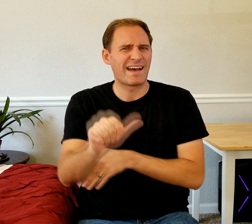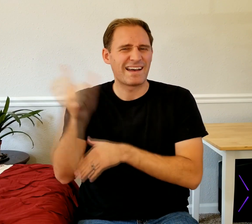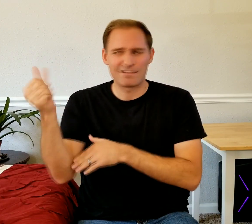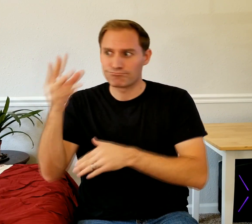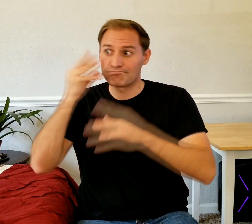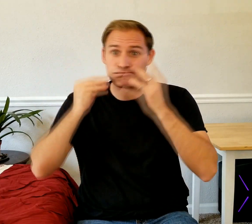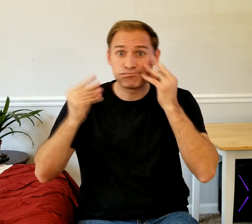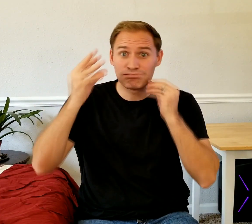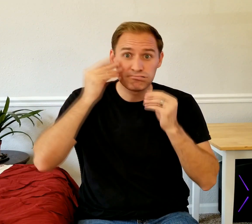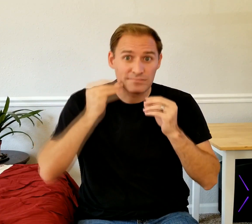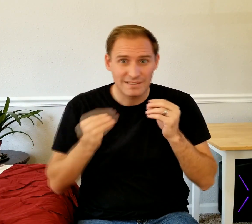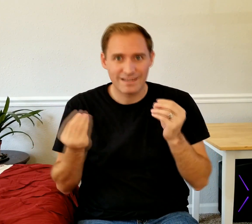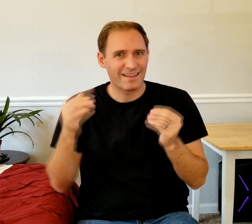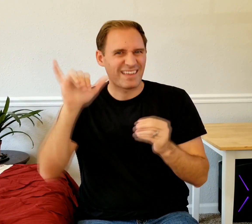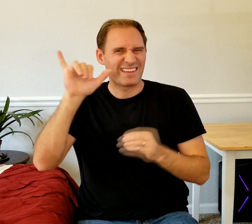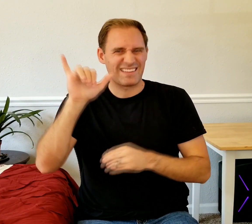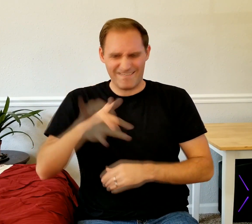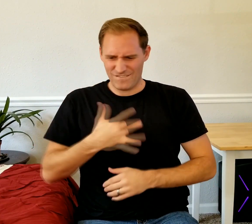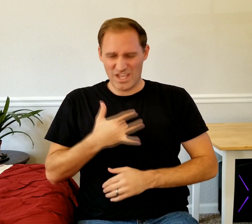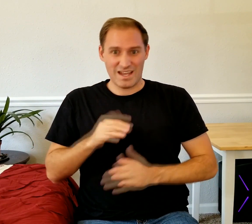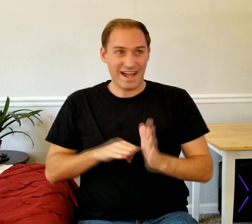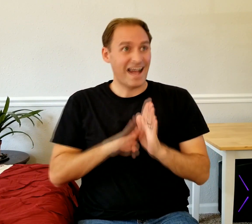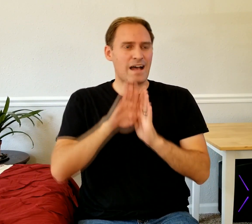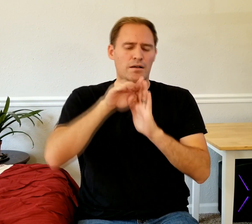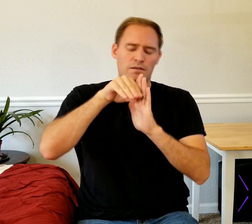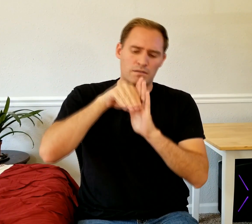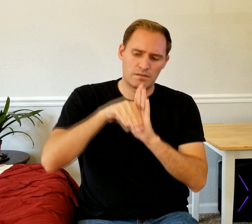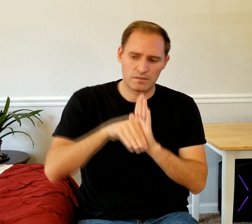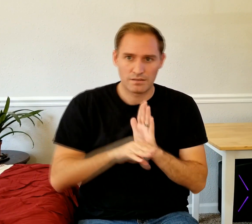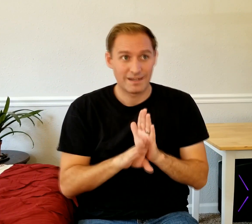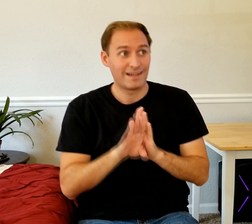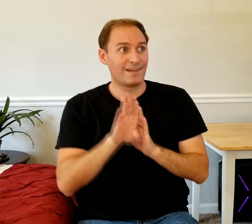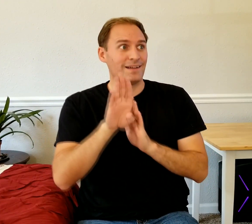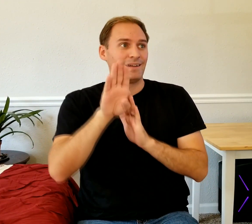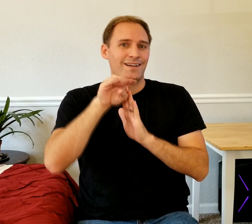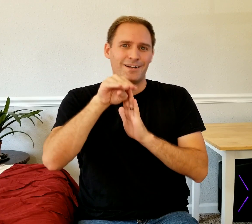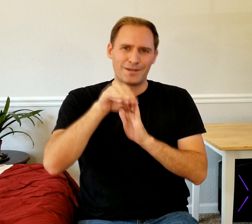experiences those ups and downs and kind of how to push through and just keep